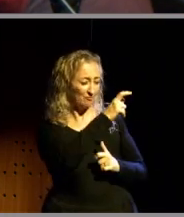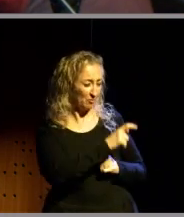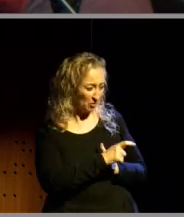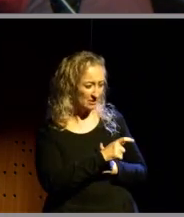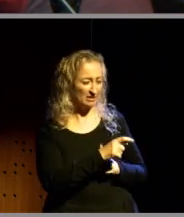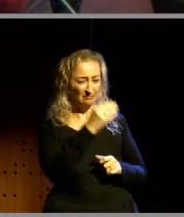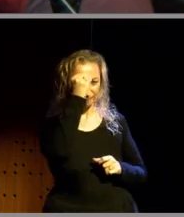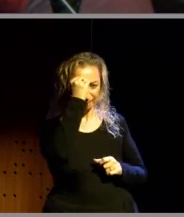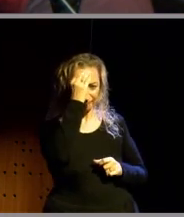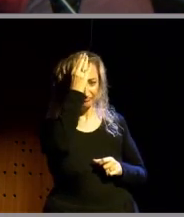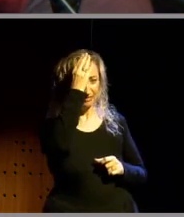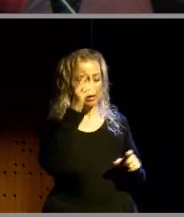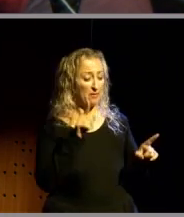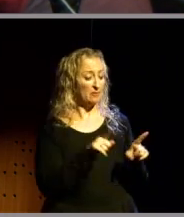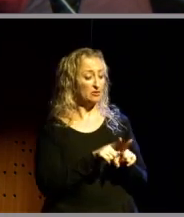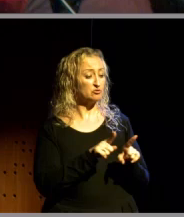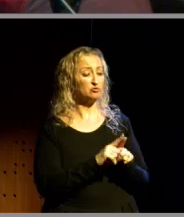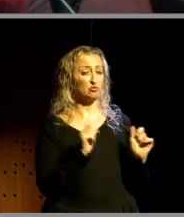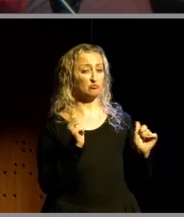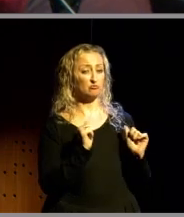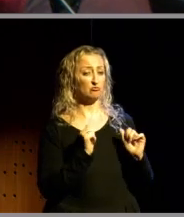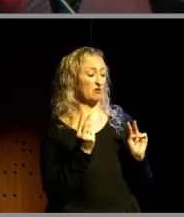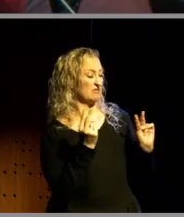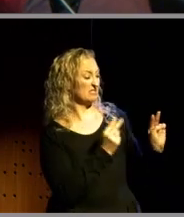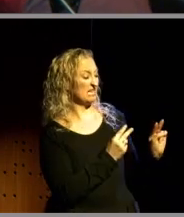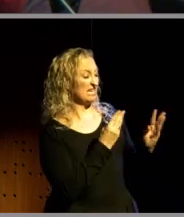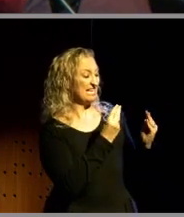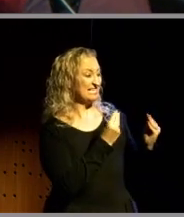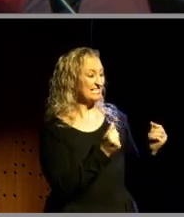we're already seeing the legacy through some of the recipients tonight of your inclusive work.